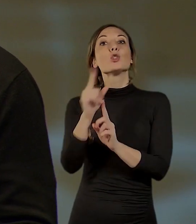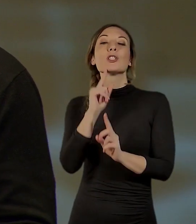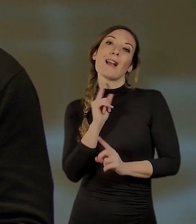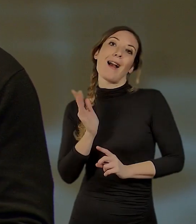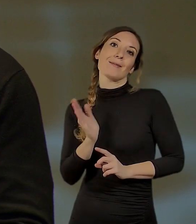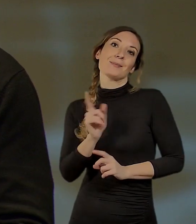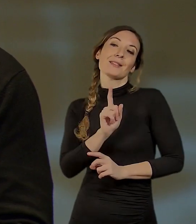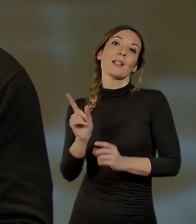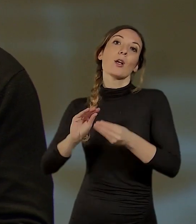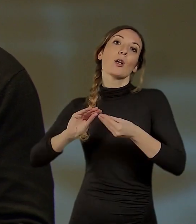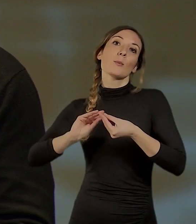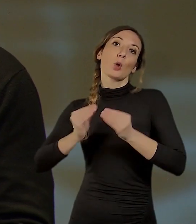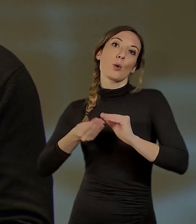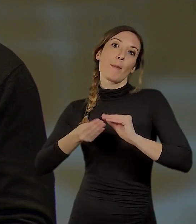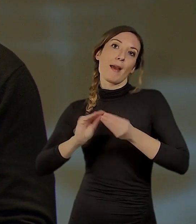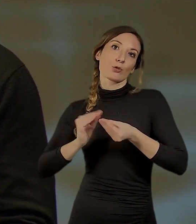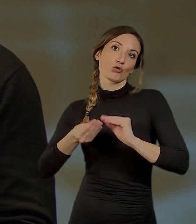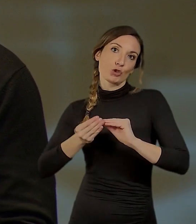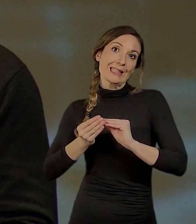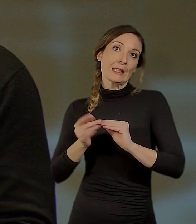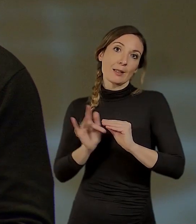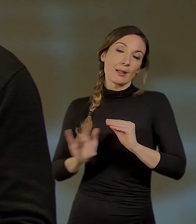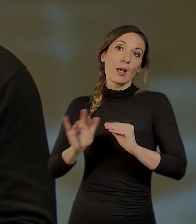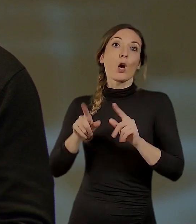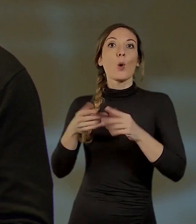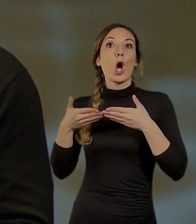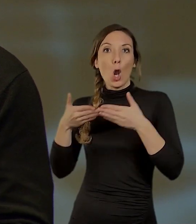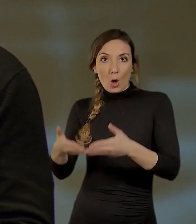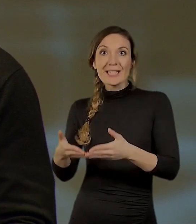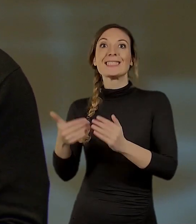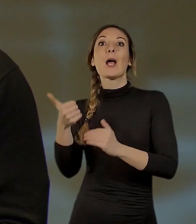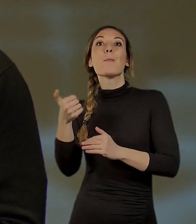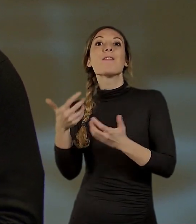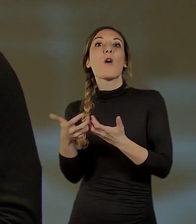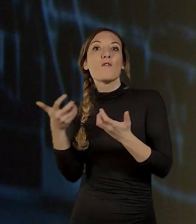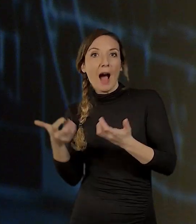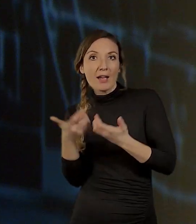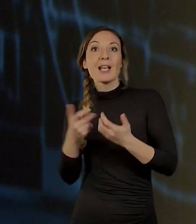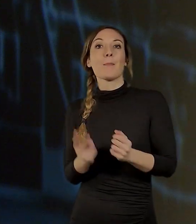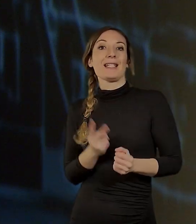And in a place like this, it's probably good to tell people some details.